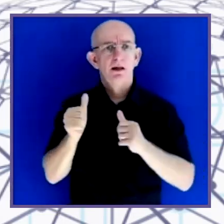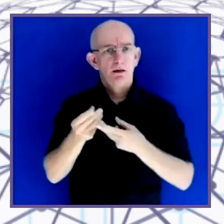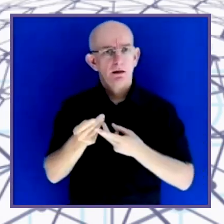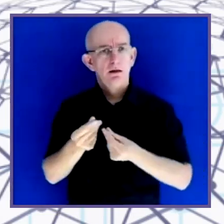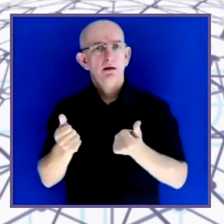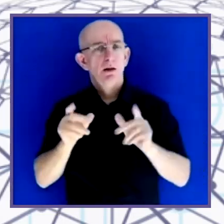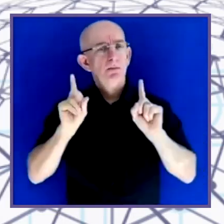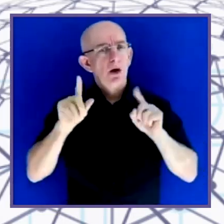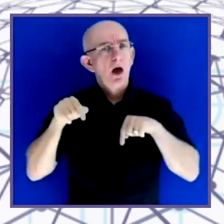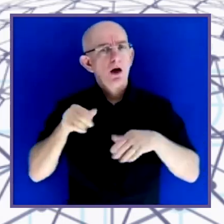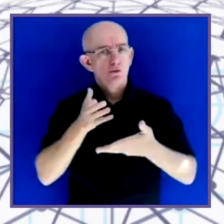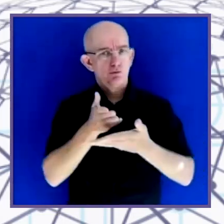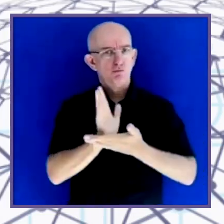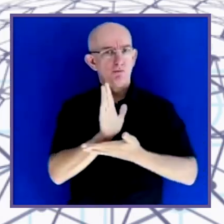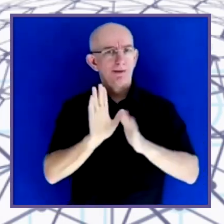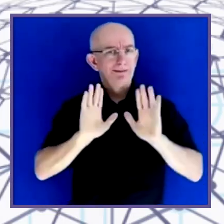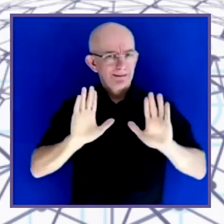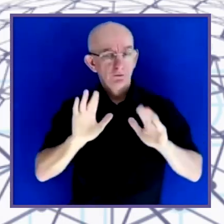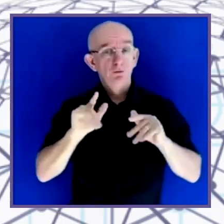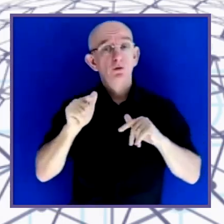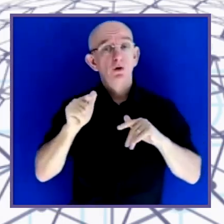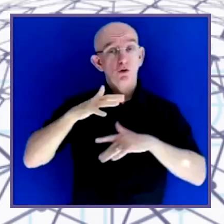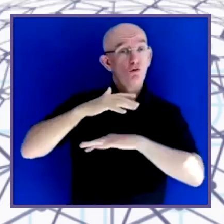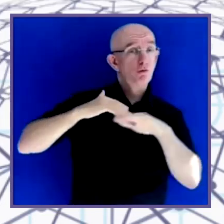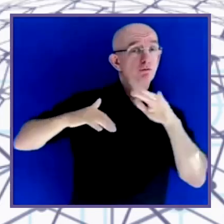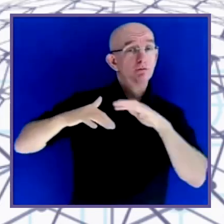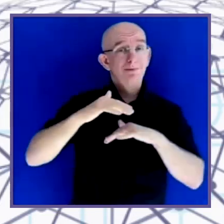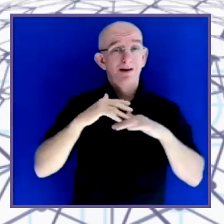into the policies and the infrastructure that we create. So I think the acceptance